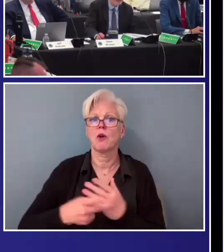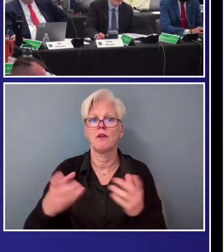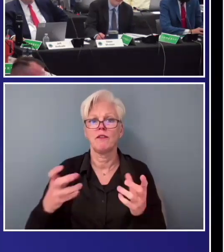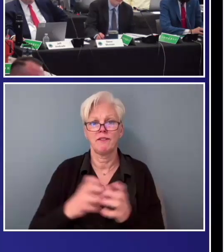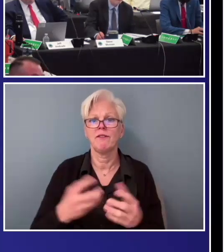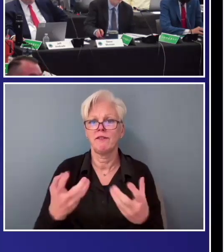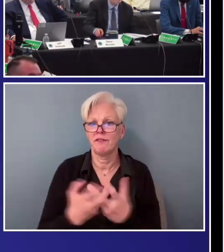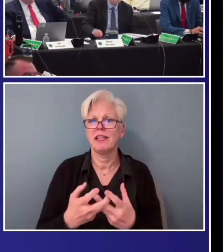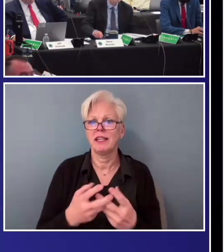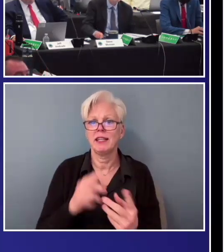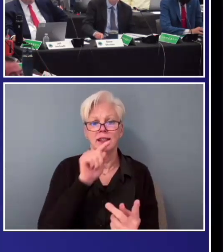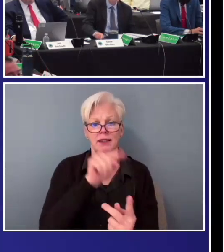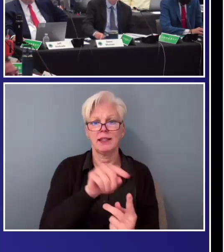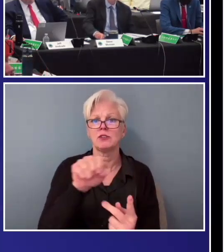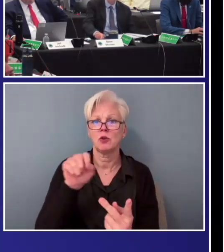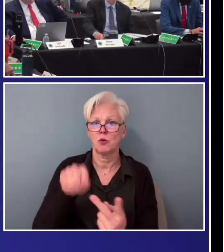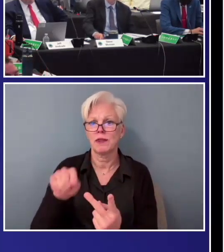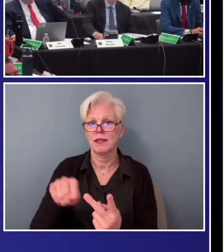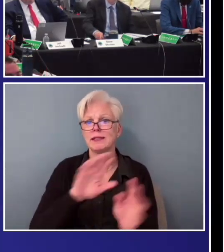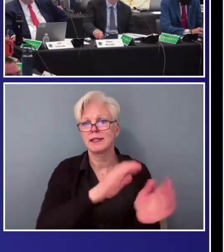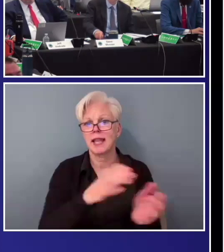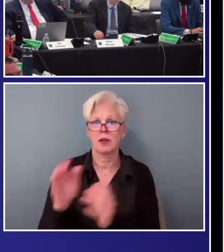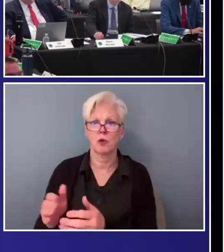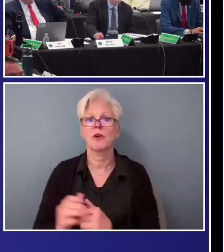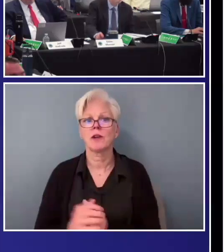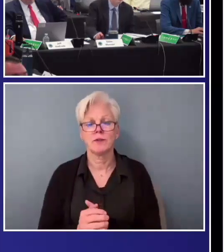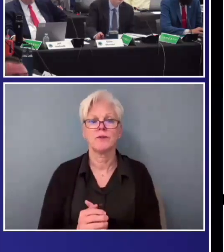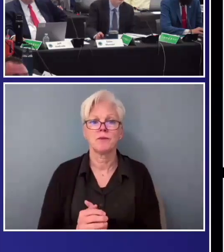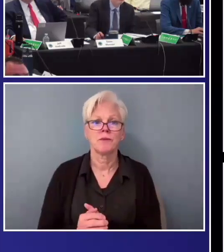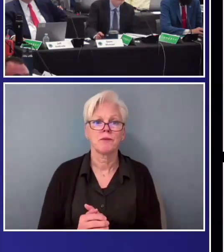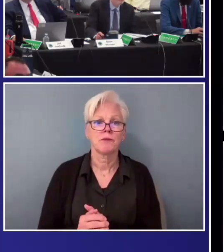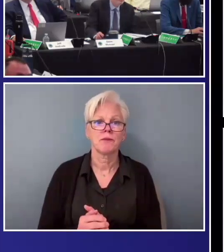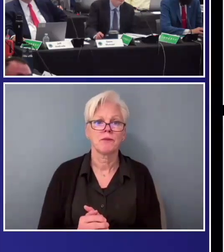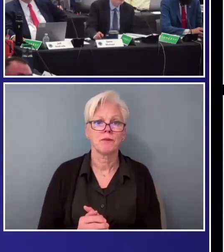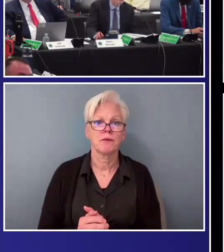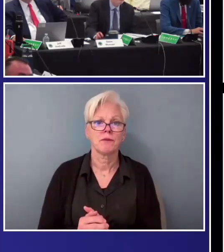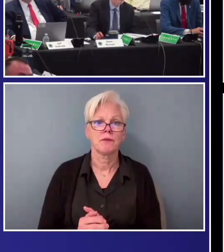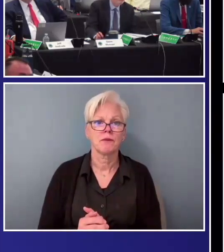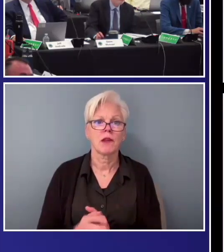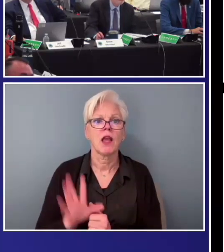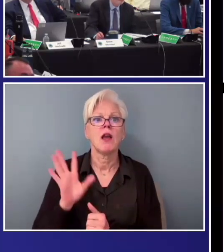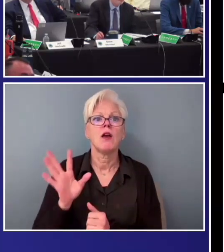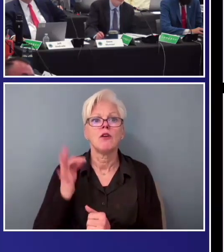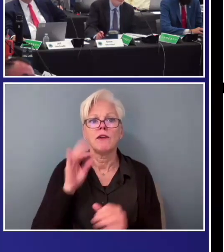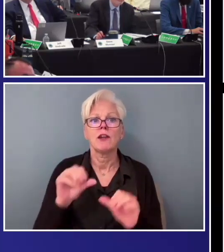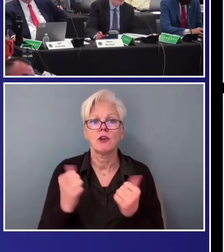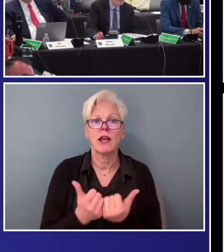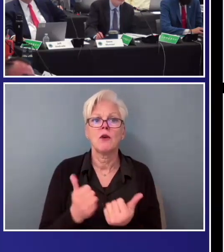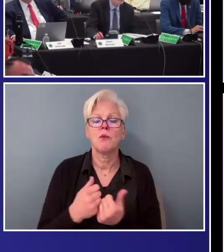categories. We can scroll down from there. Federal agency with earnings data.